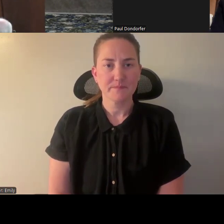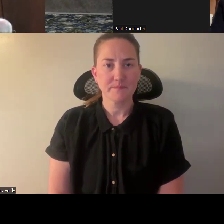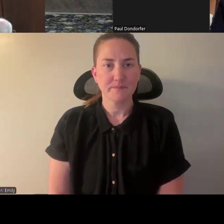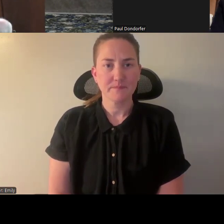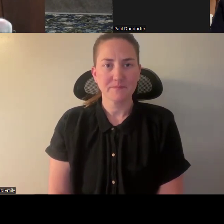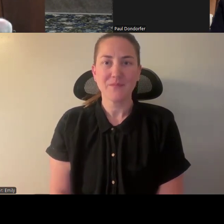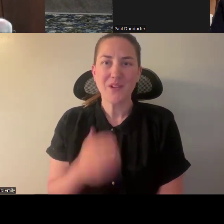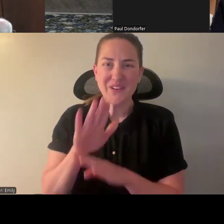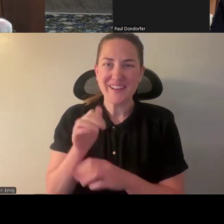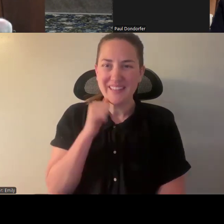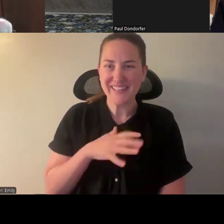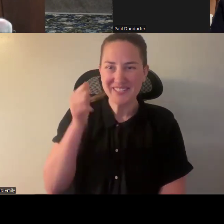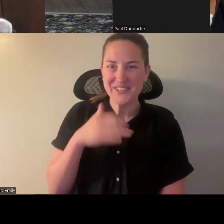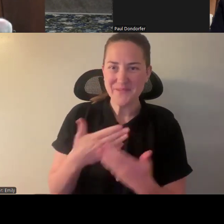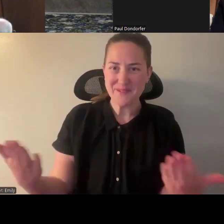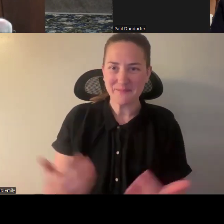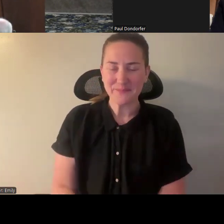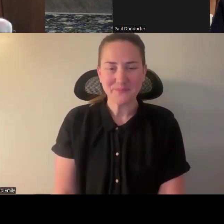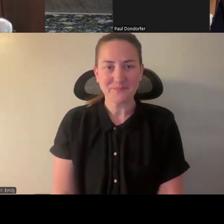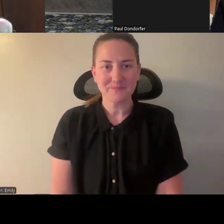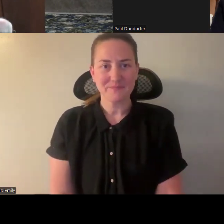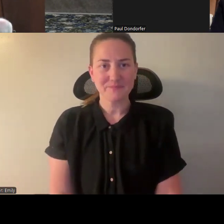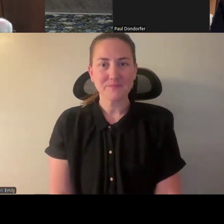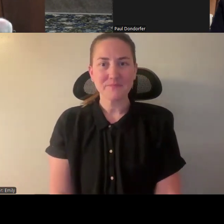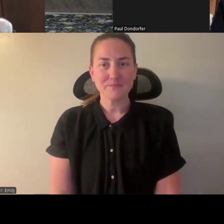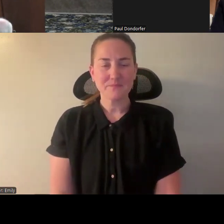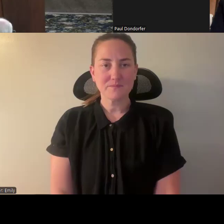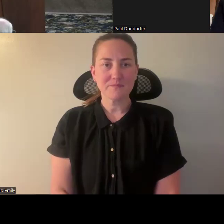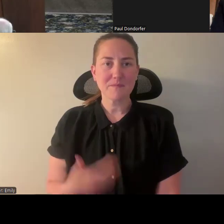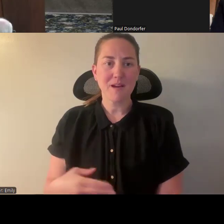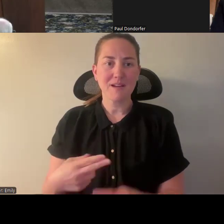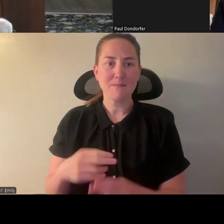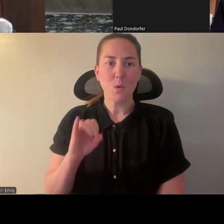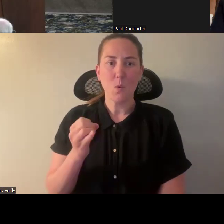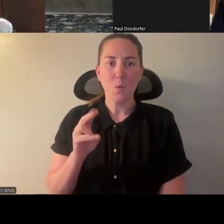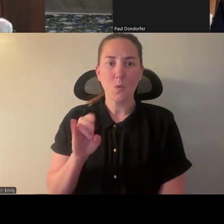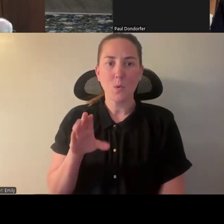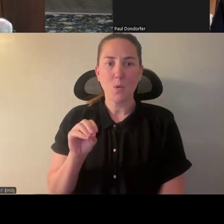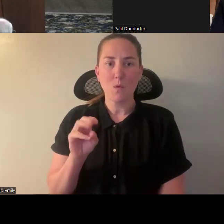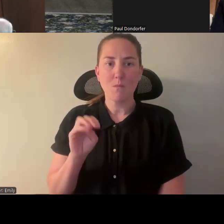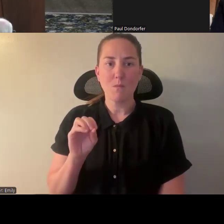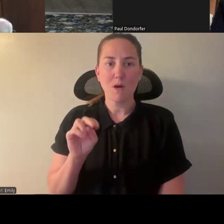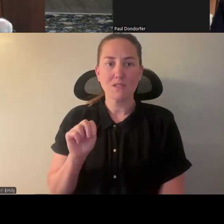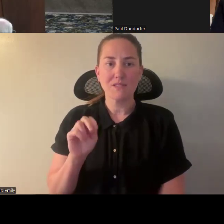Good evening ladies and gentlemen My name is Julio Montthia Sanchez and I am a proud Eagle